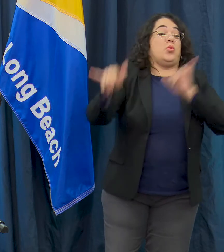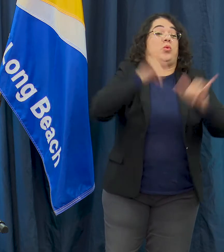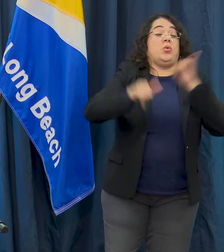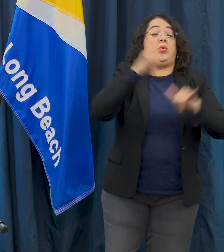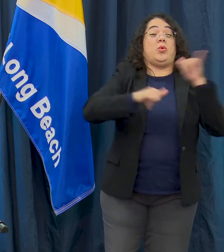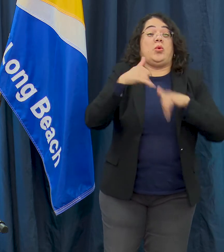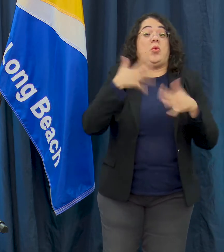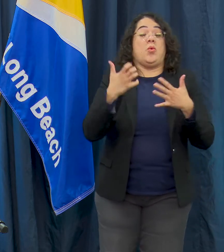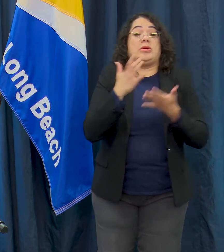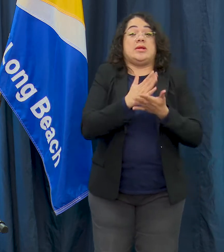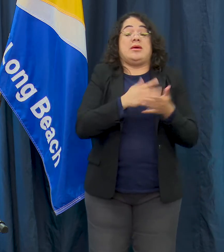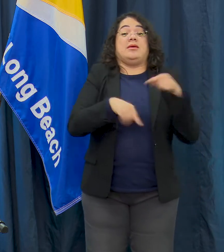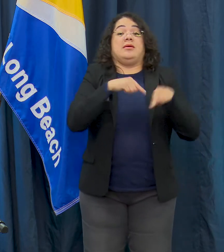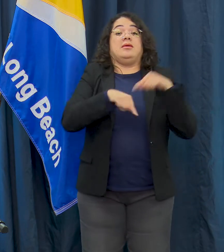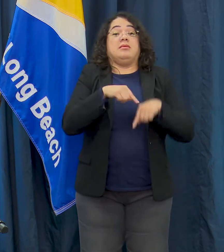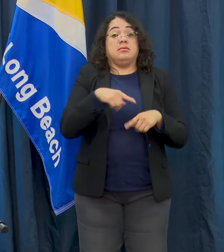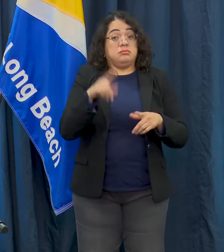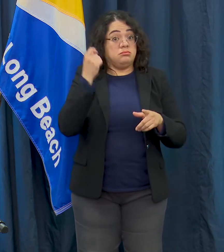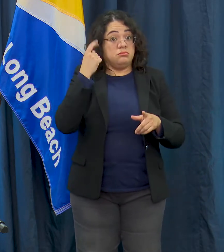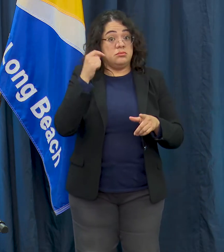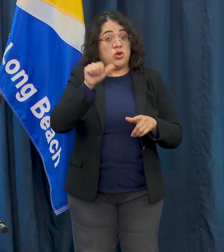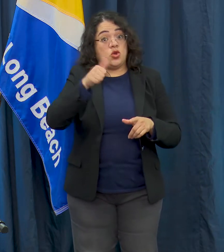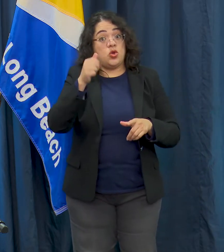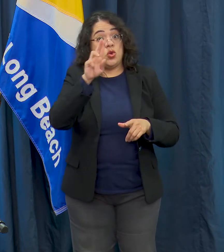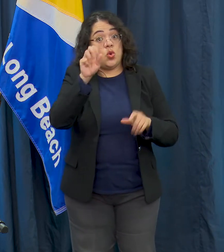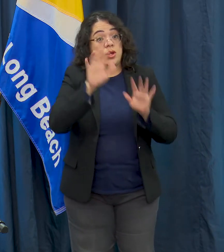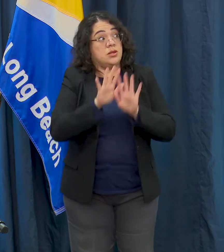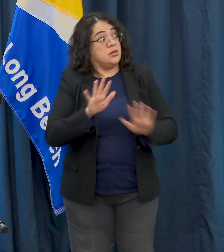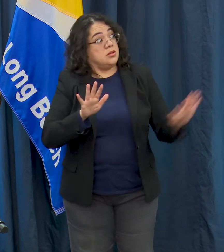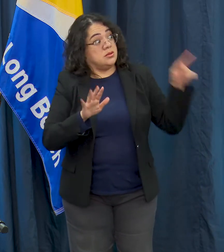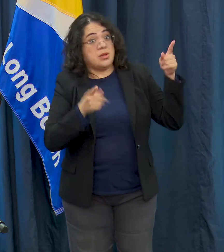what has happened in other parts of the country by the way so it is way